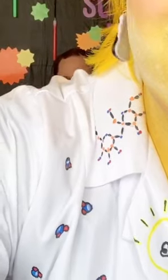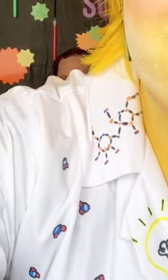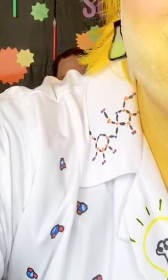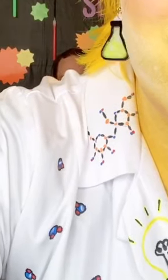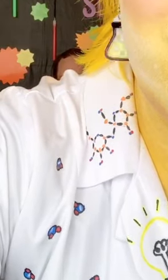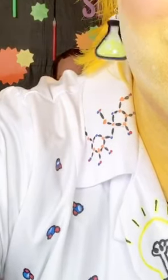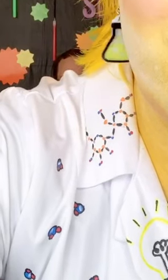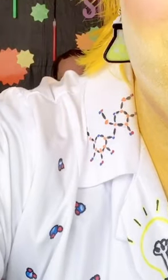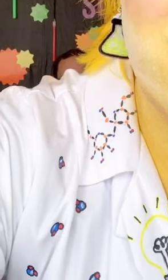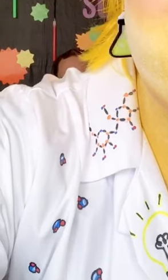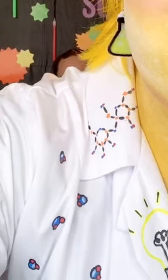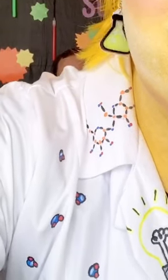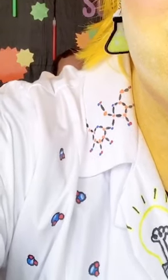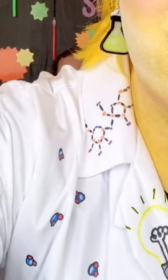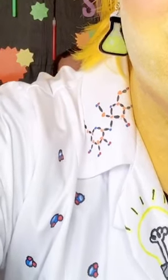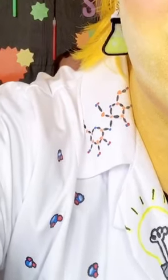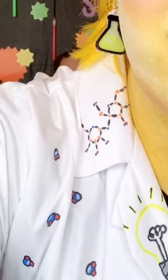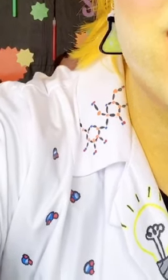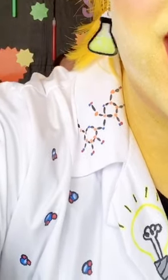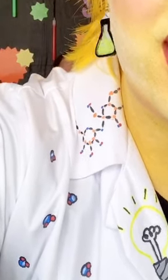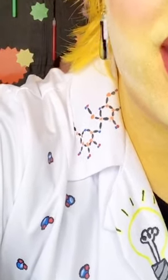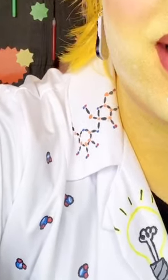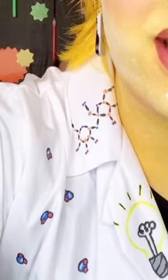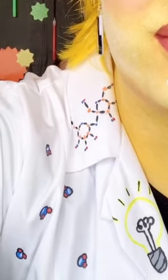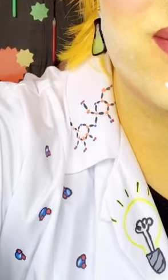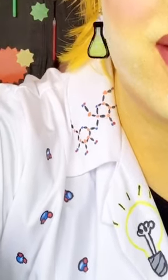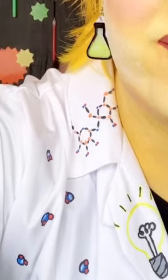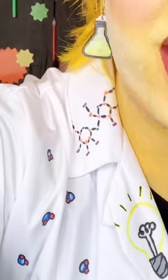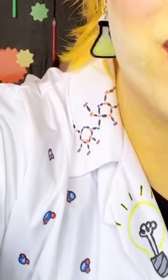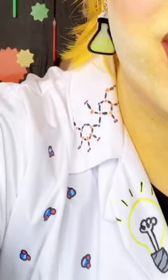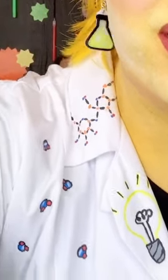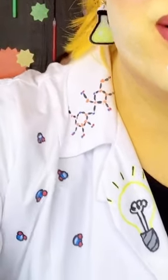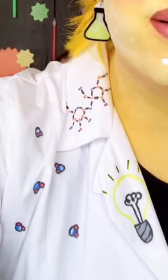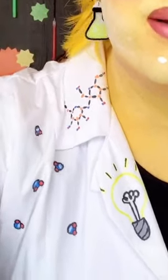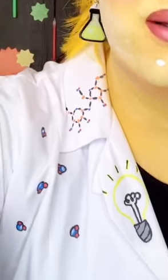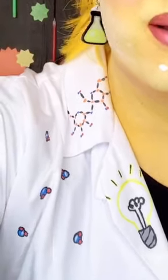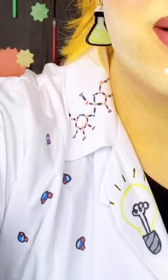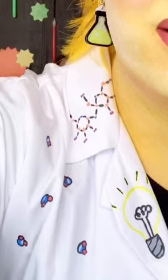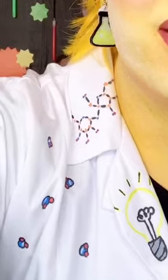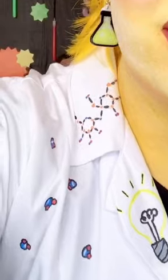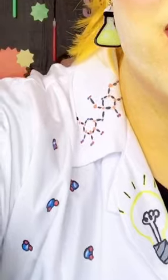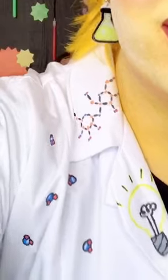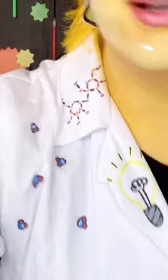See, when I'm wearing these gloves, I cannot use my phone.